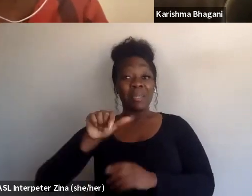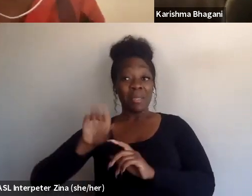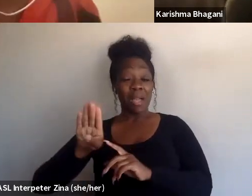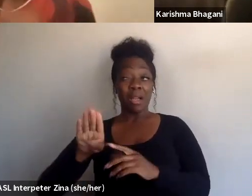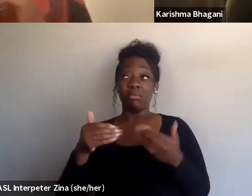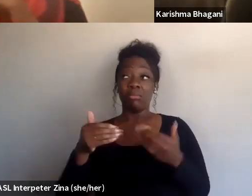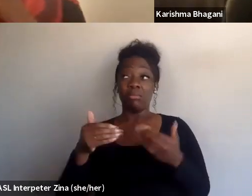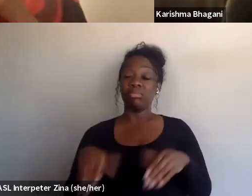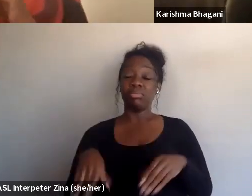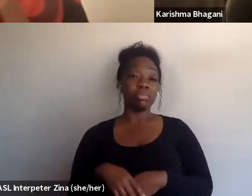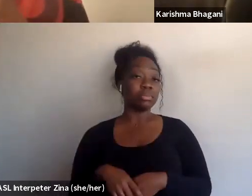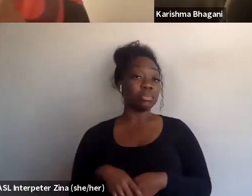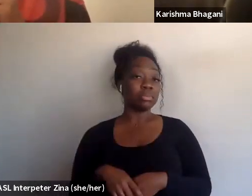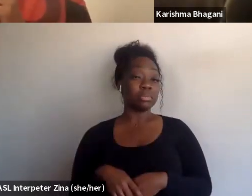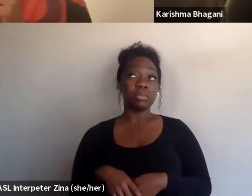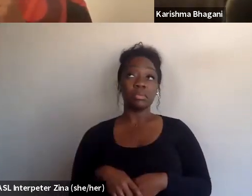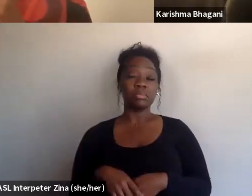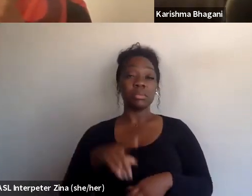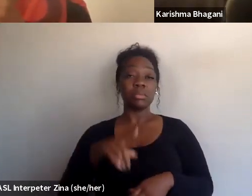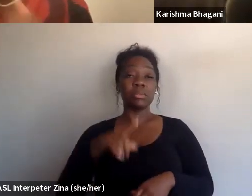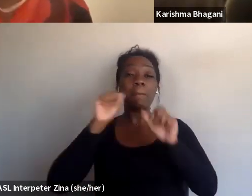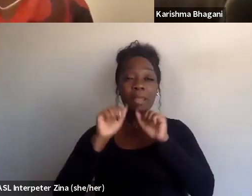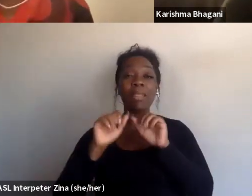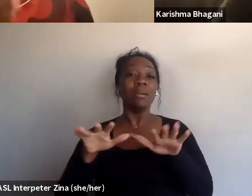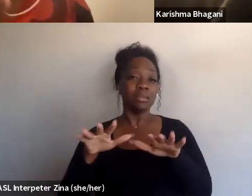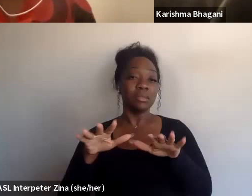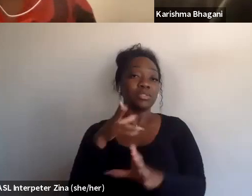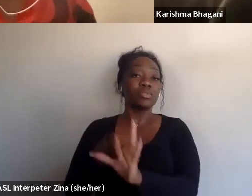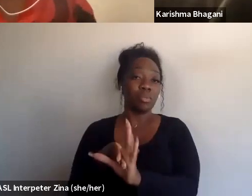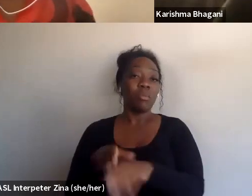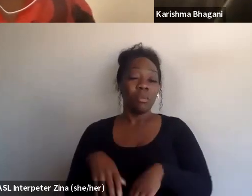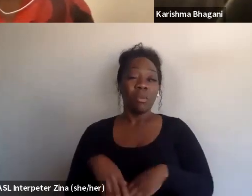encouragement and really like 2010 for me.